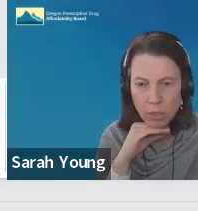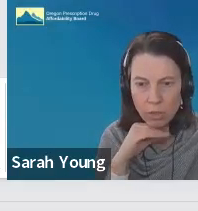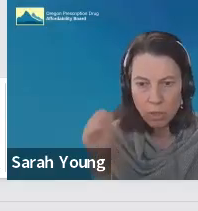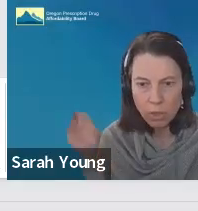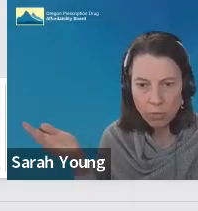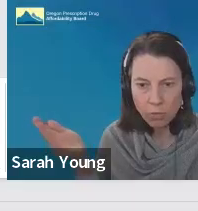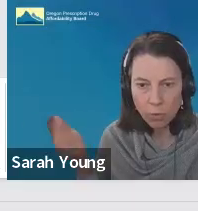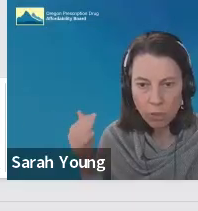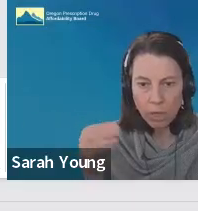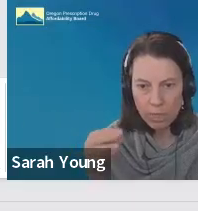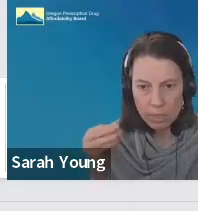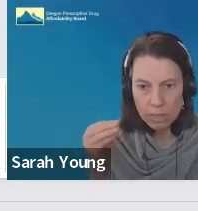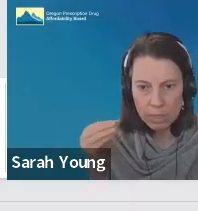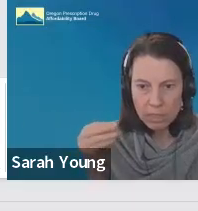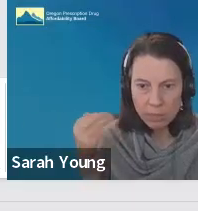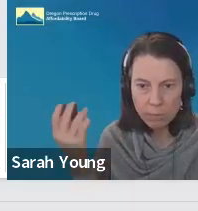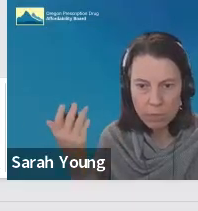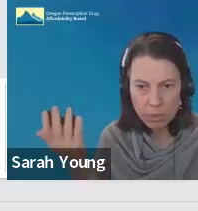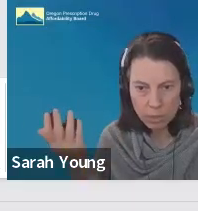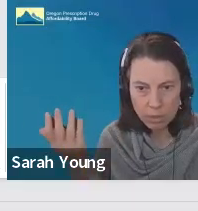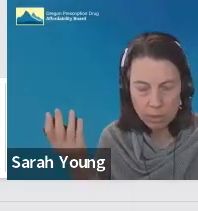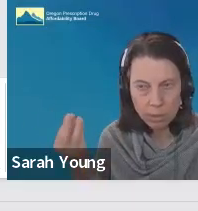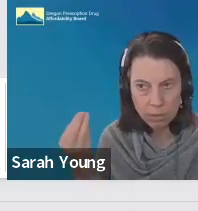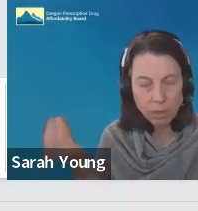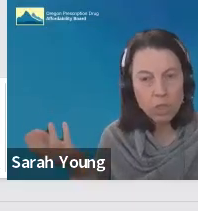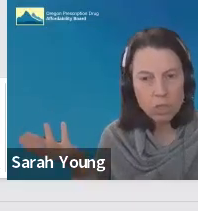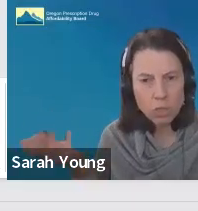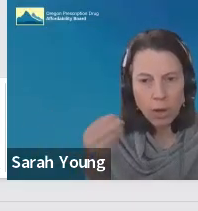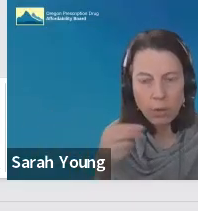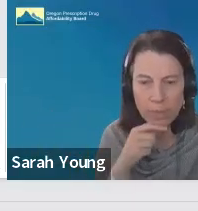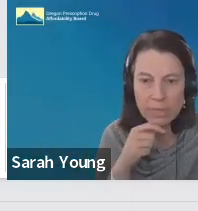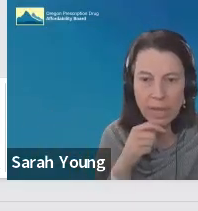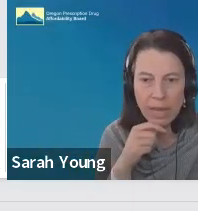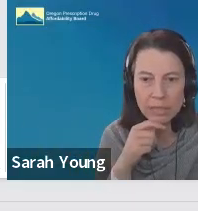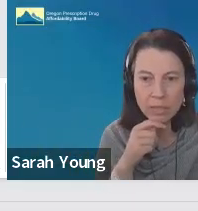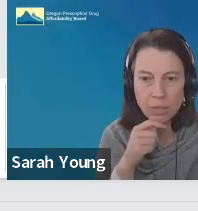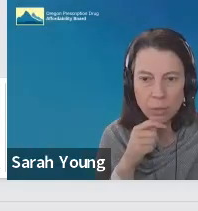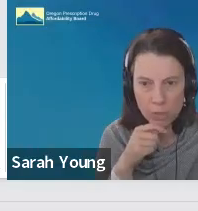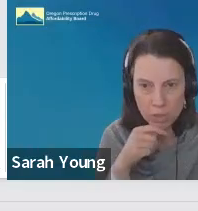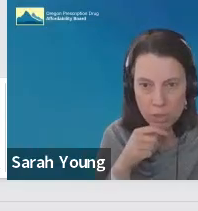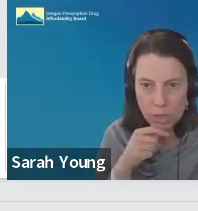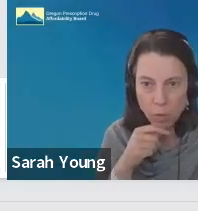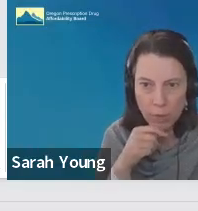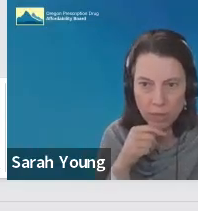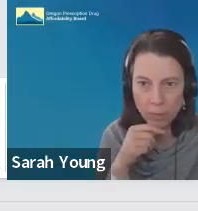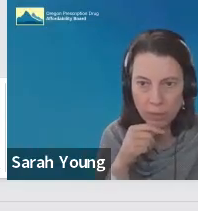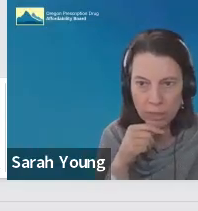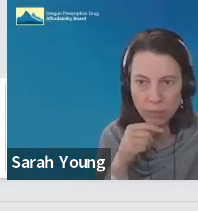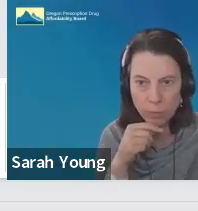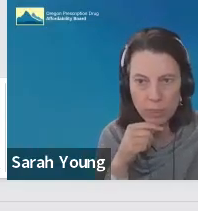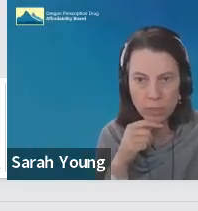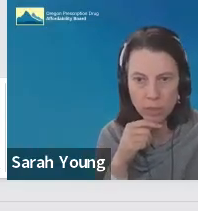hard for us as a team to to know how to best ask questions in a way that will get the information